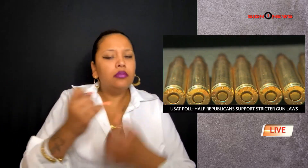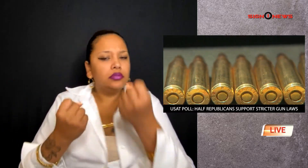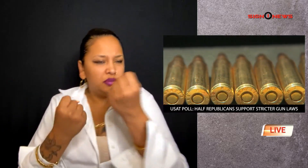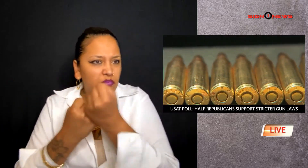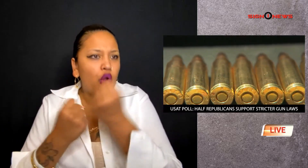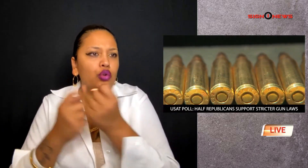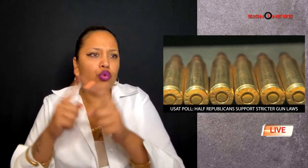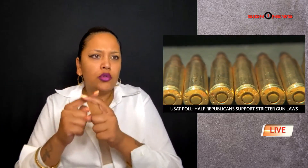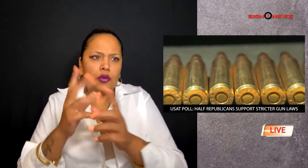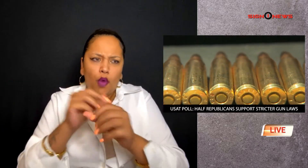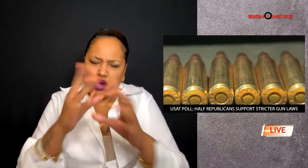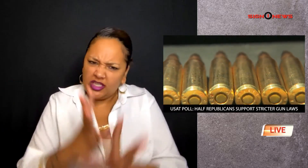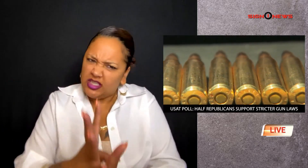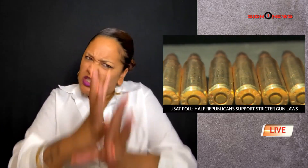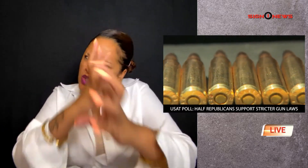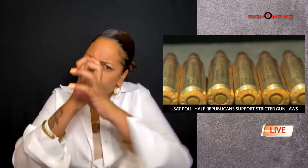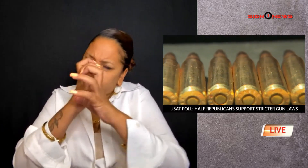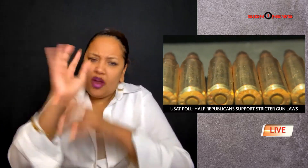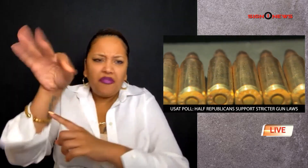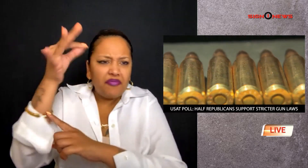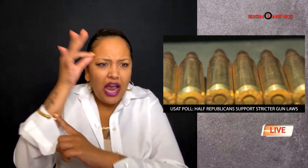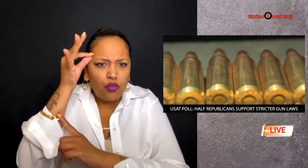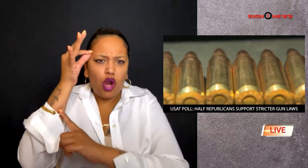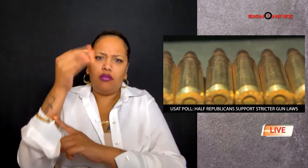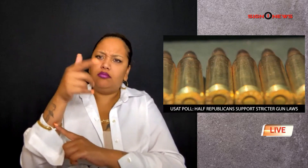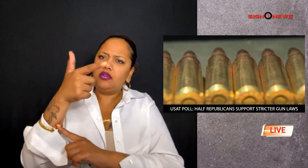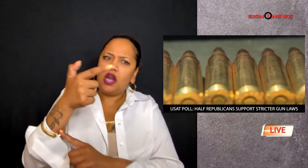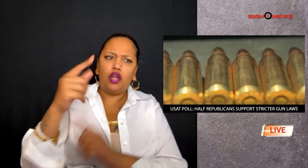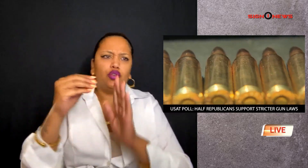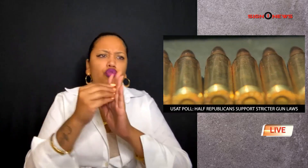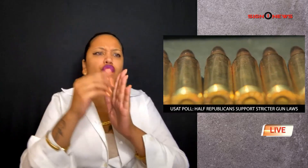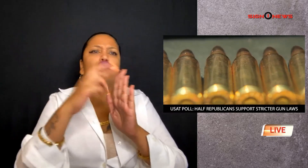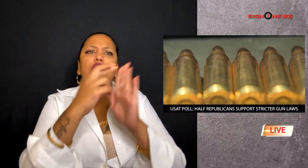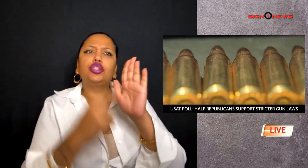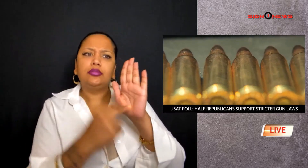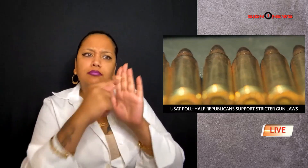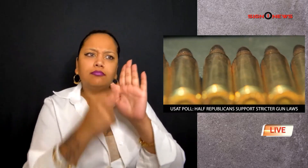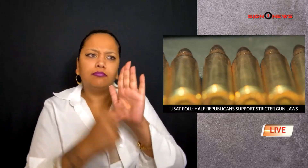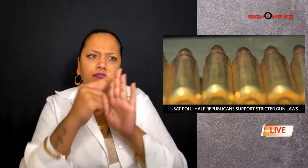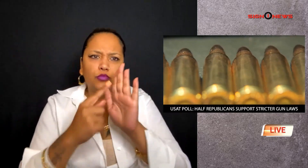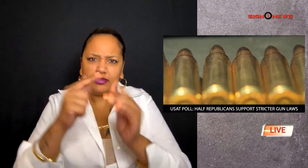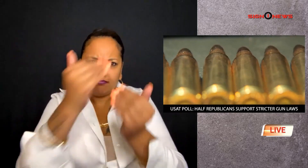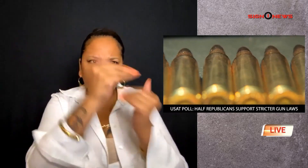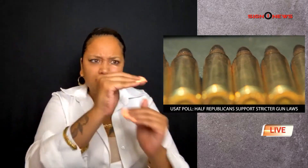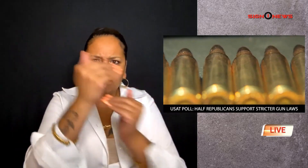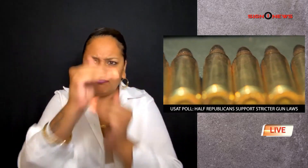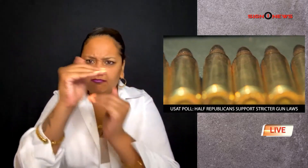found 1/2 of American Republicans now support tightening federal gun restrictions